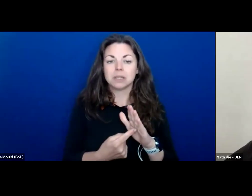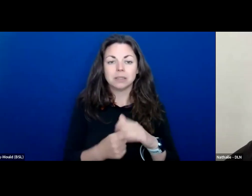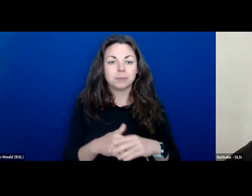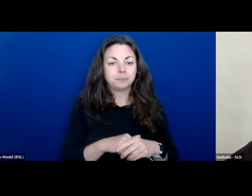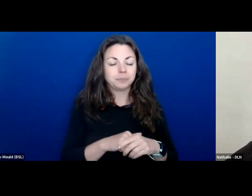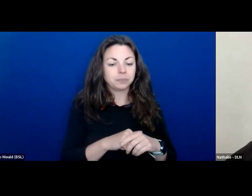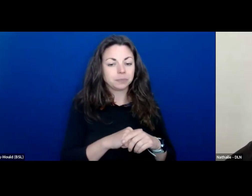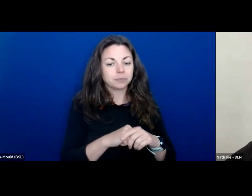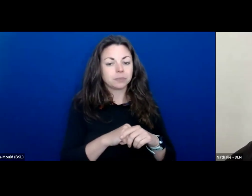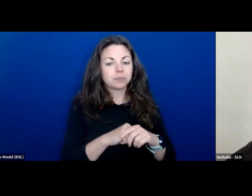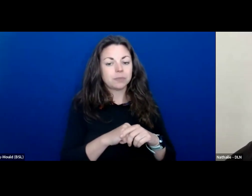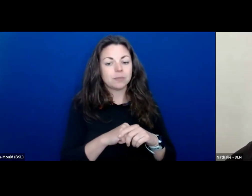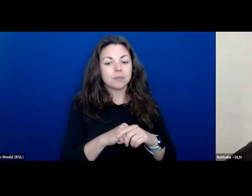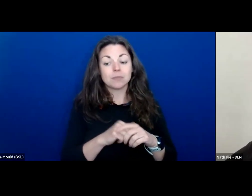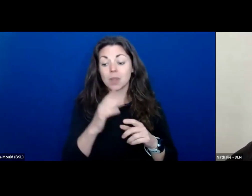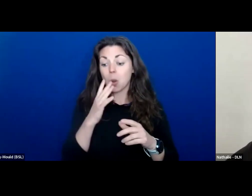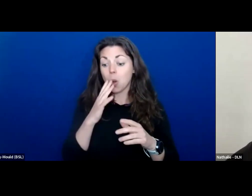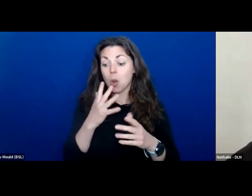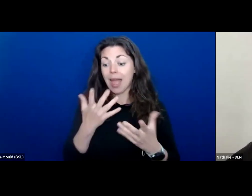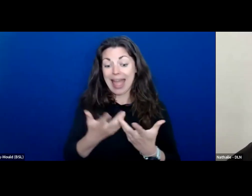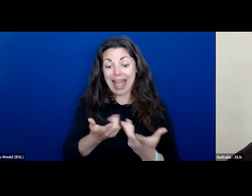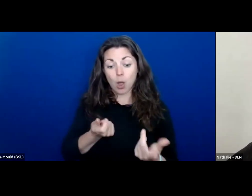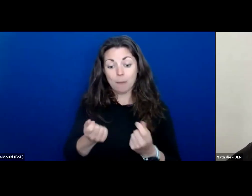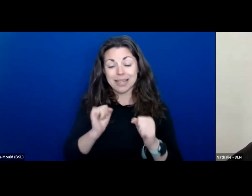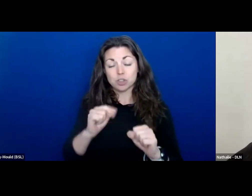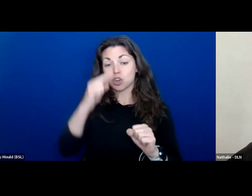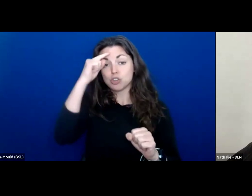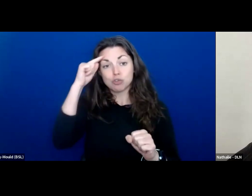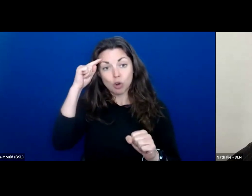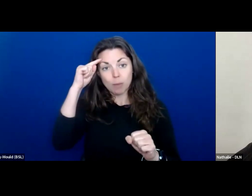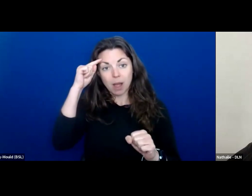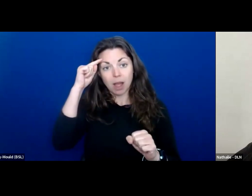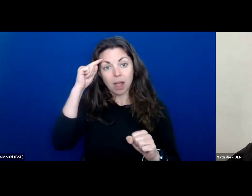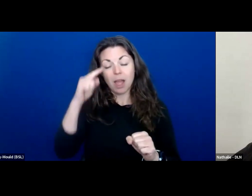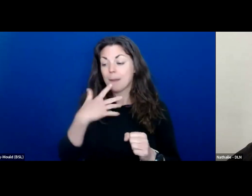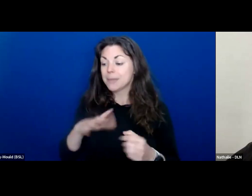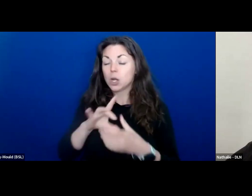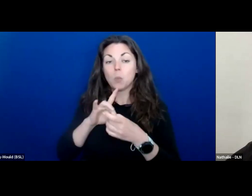dealing with trauma as well, I worked with a campaign group called ICS2, I think.